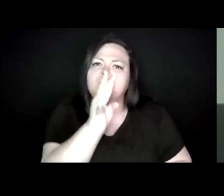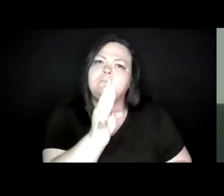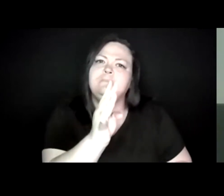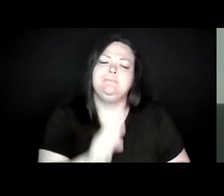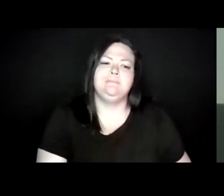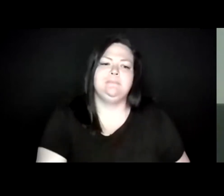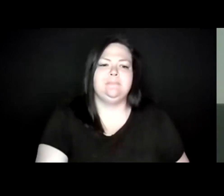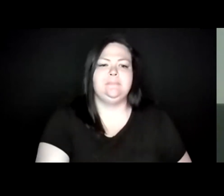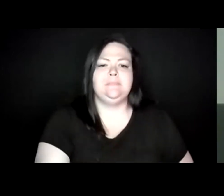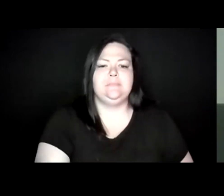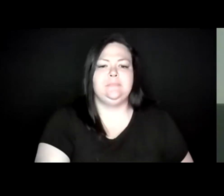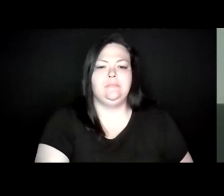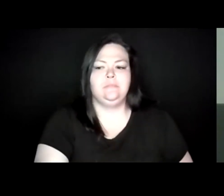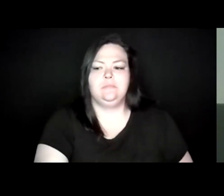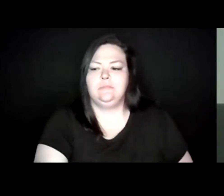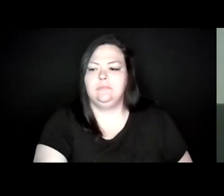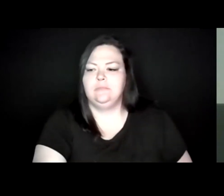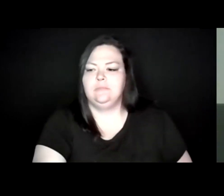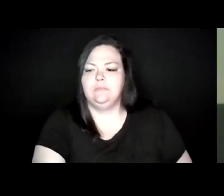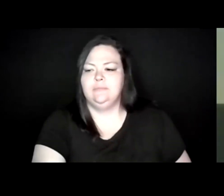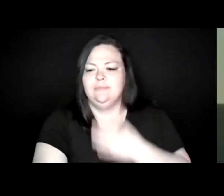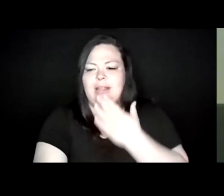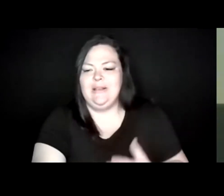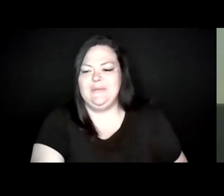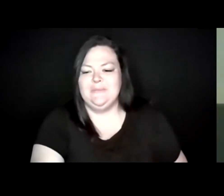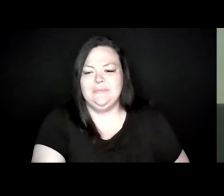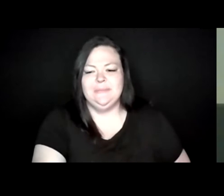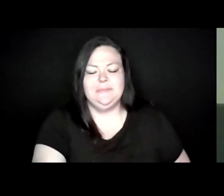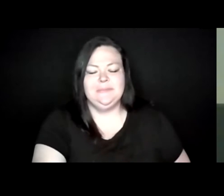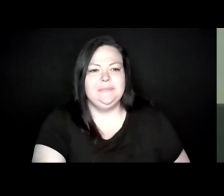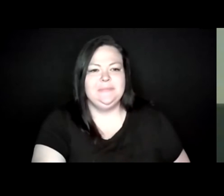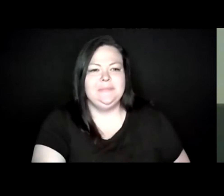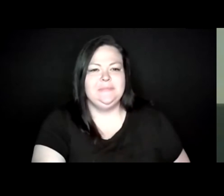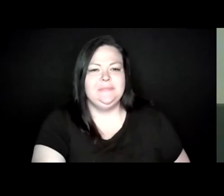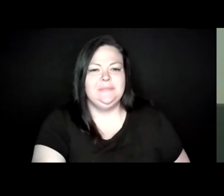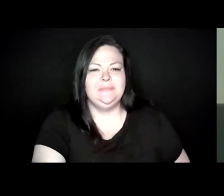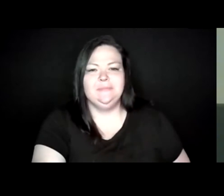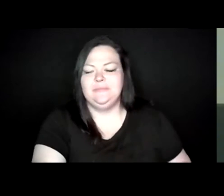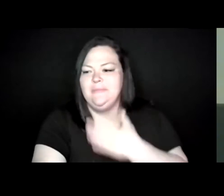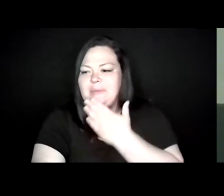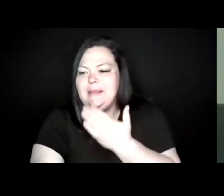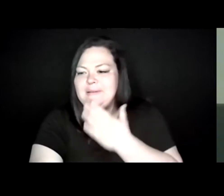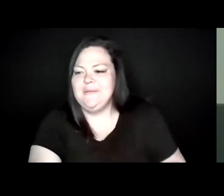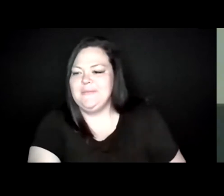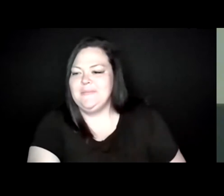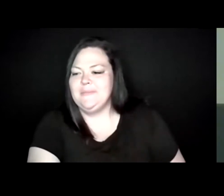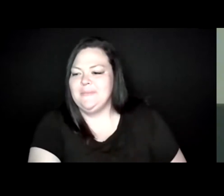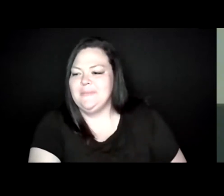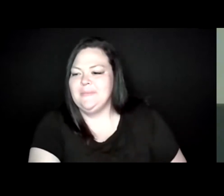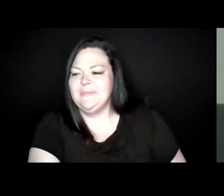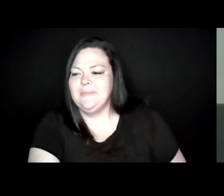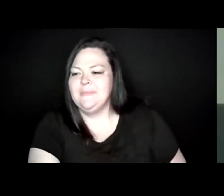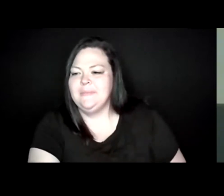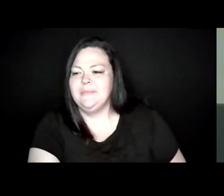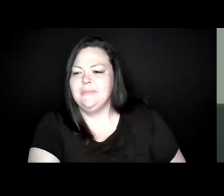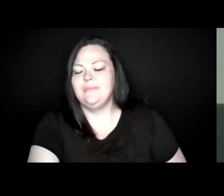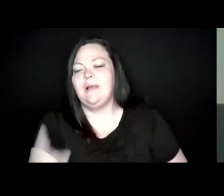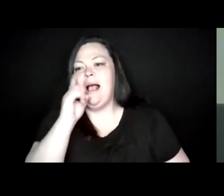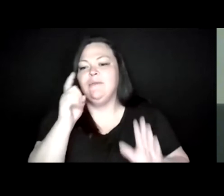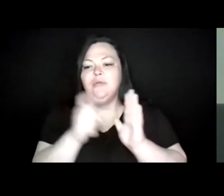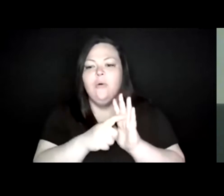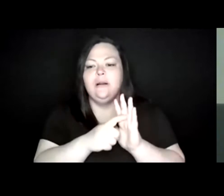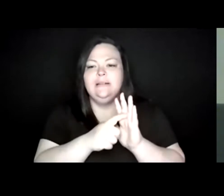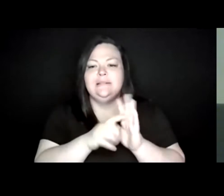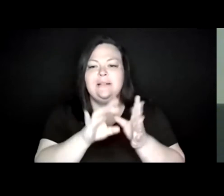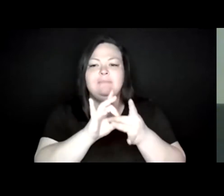Thank you. --Thank you I noticed some some resonance, um, between your poem and CD's